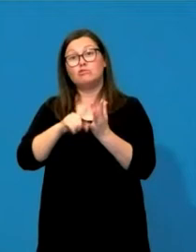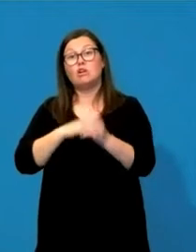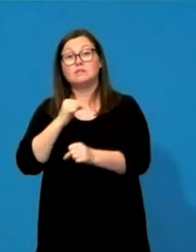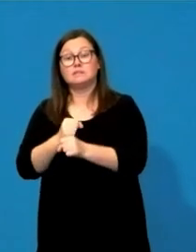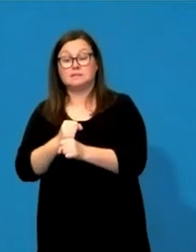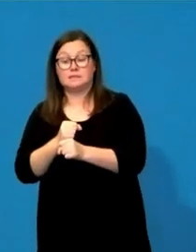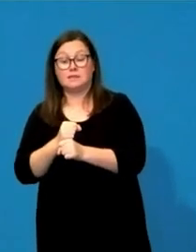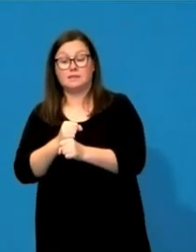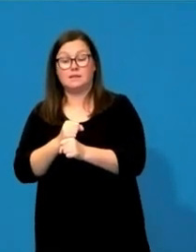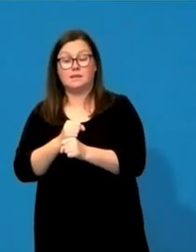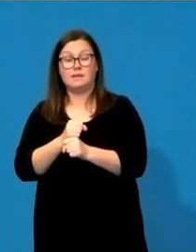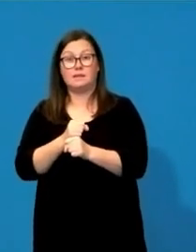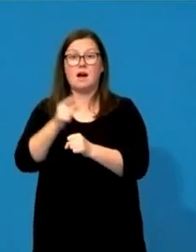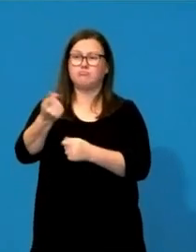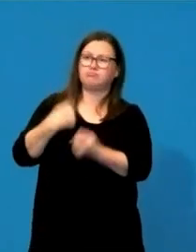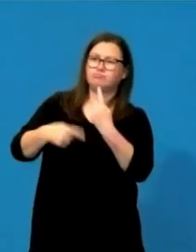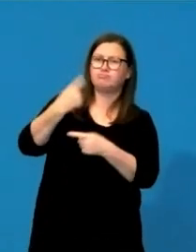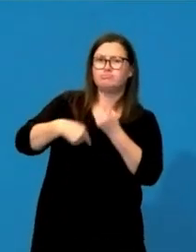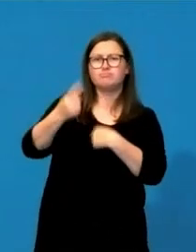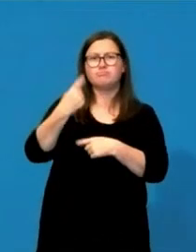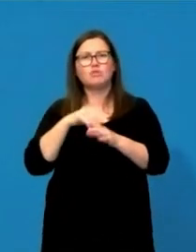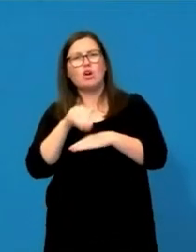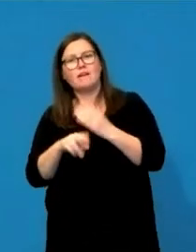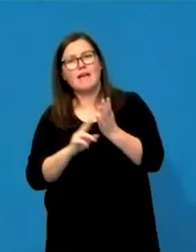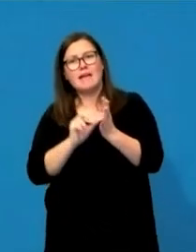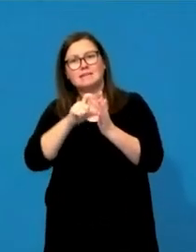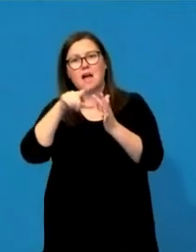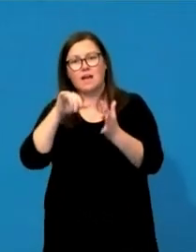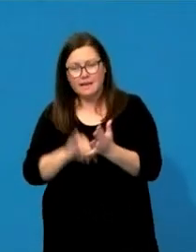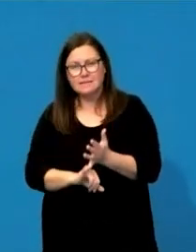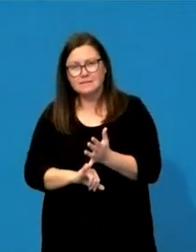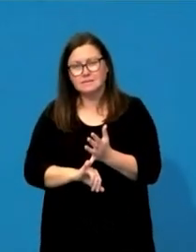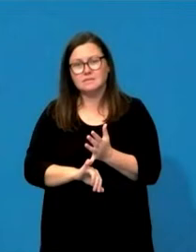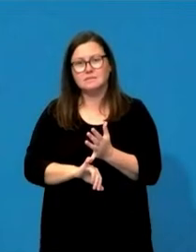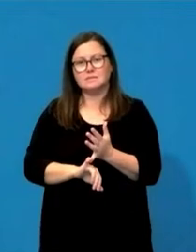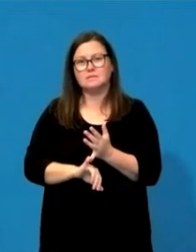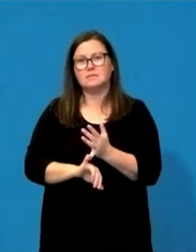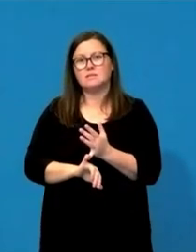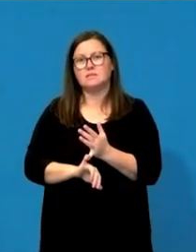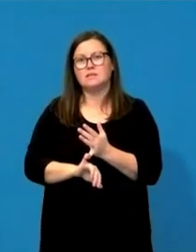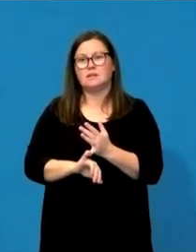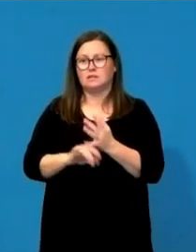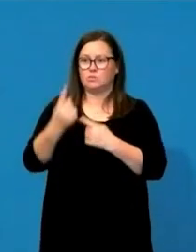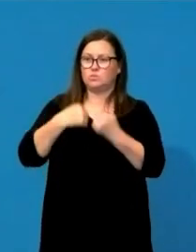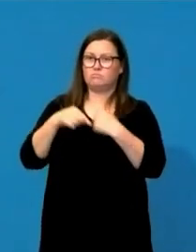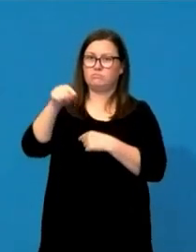promoted NDIS or kind of make a presence that they are in the Kimberleys, and that